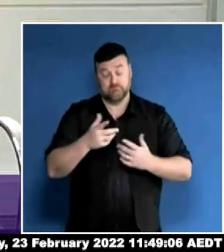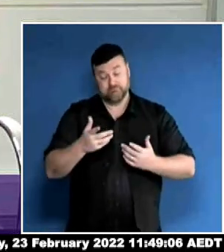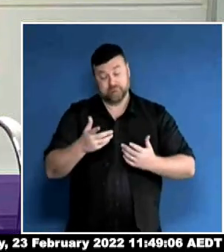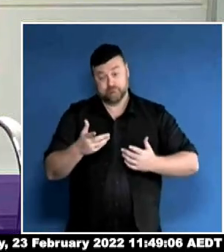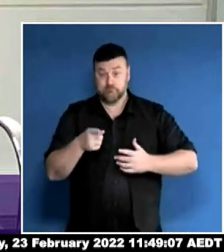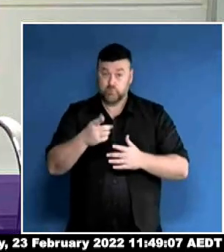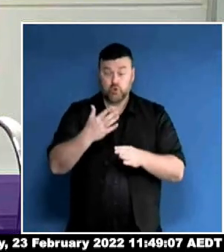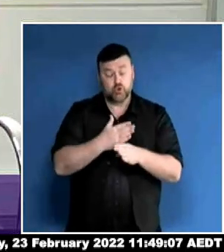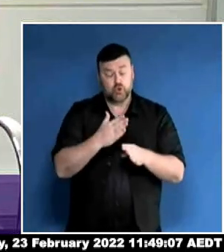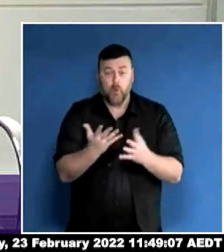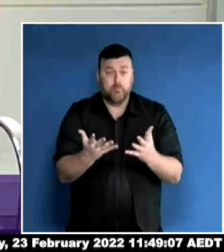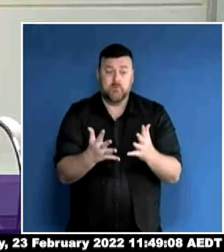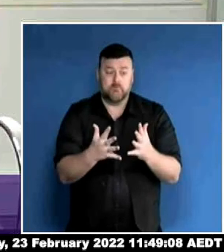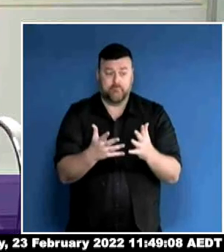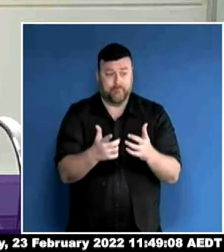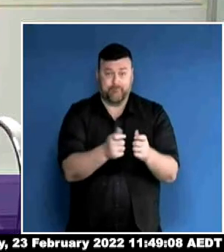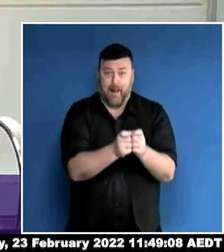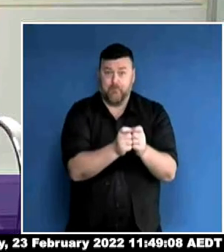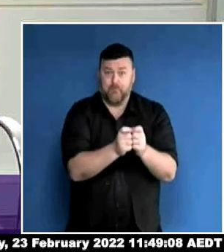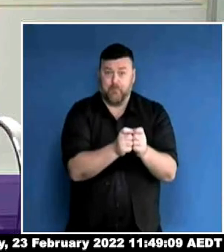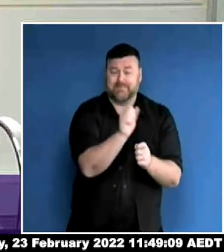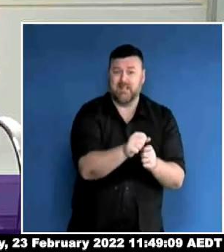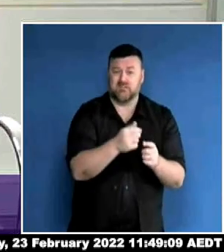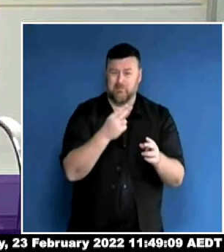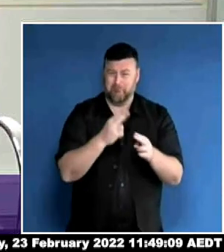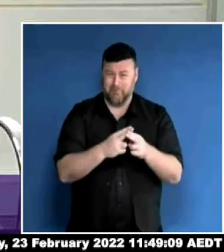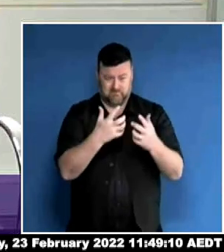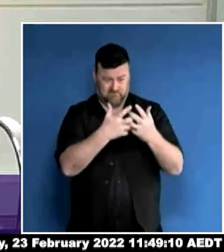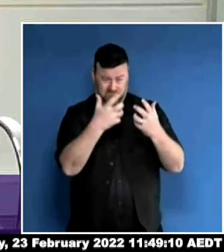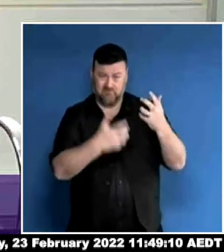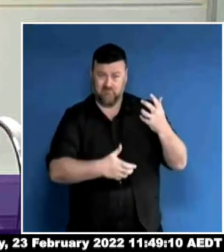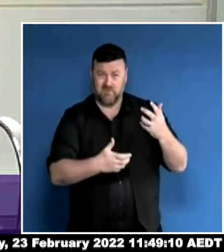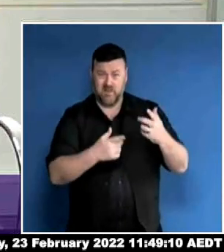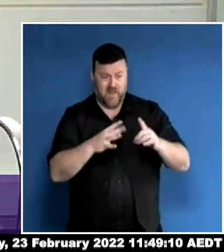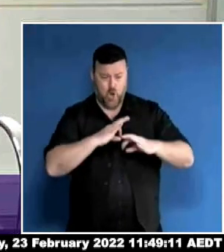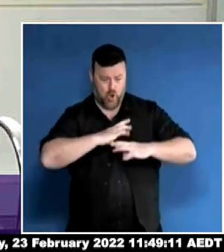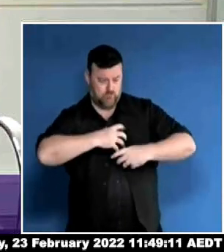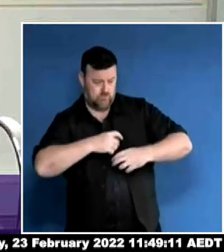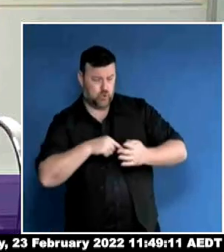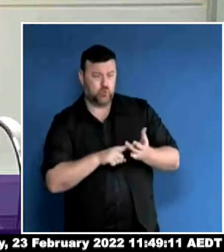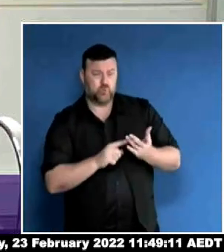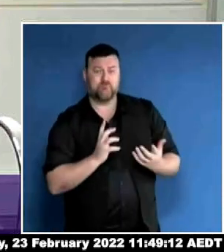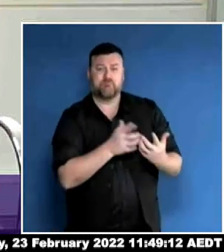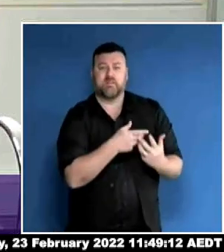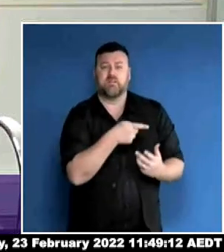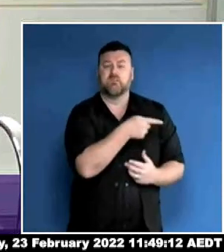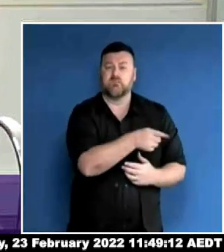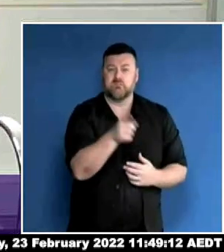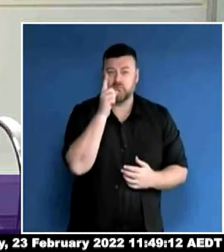not at all tailored to the young people that are coming through our service or that are talking in consults about the type of work that they would like to have.